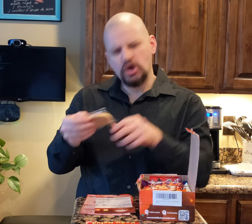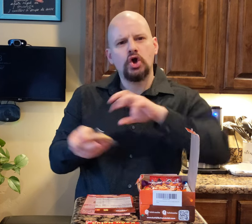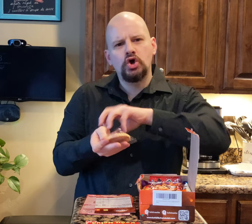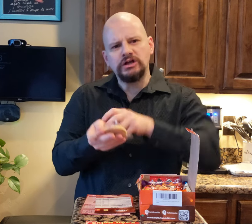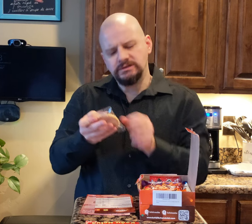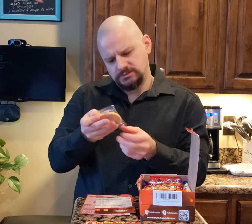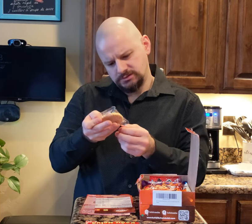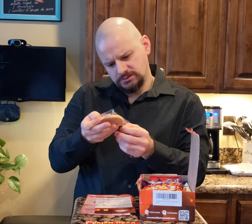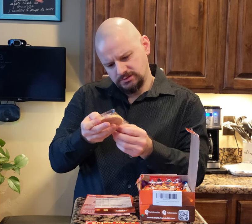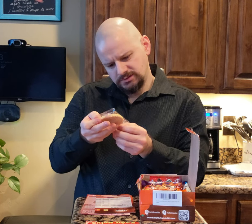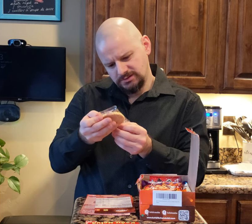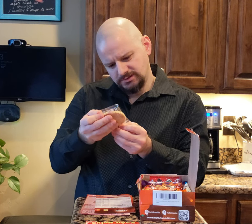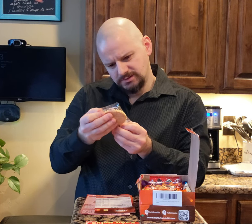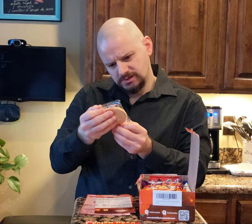It's a cookie,